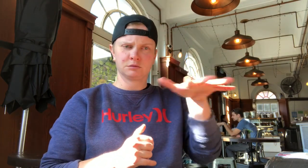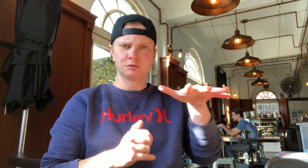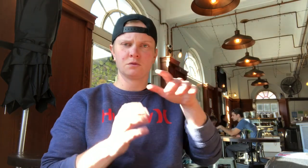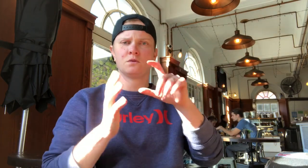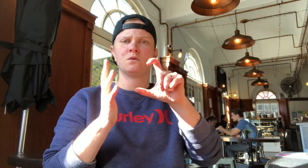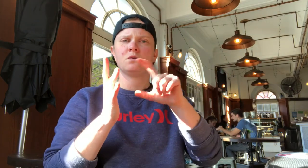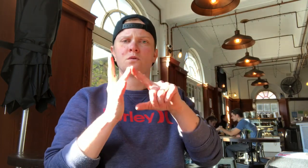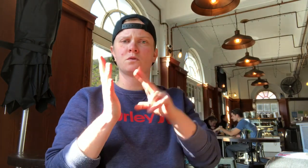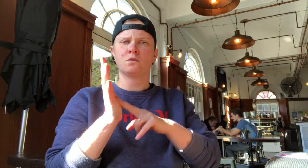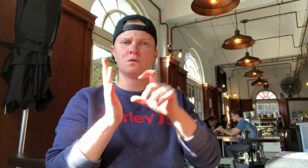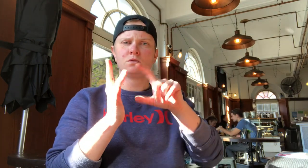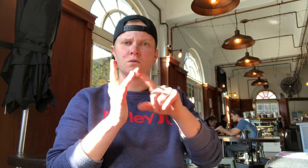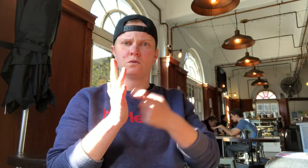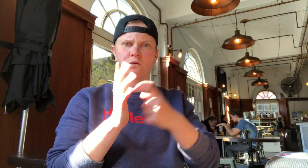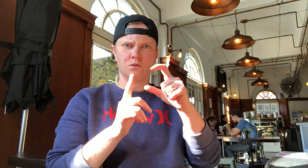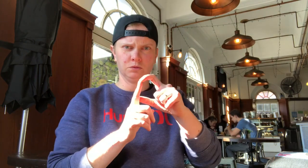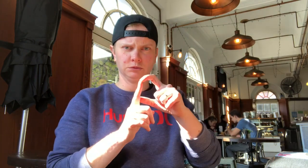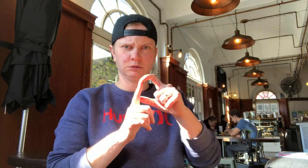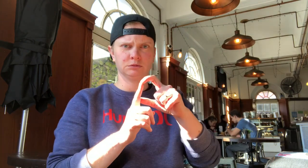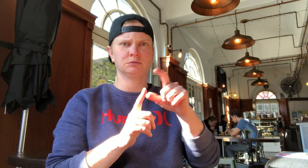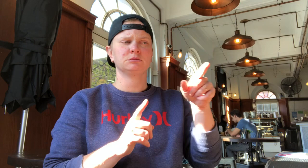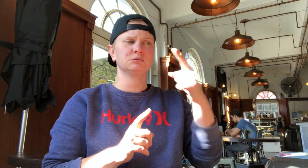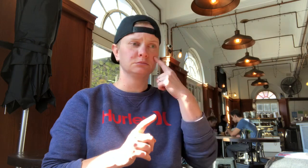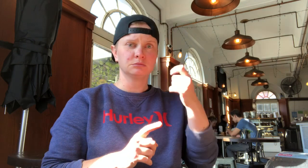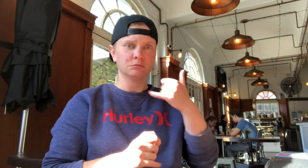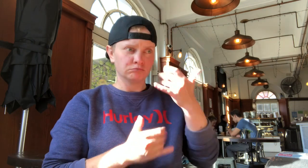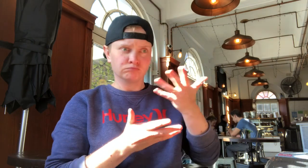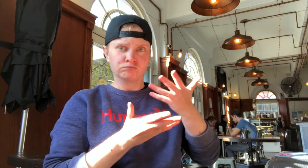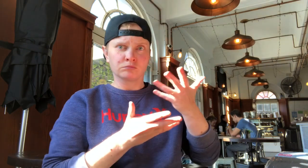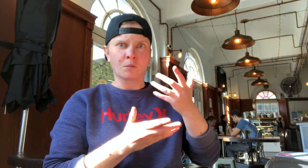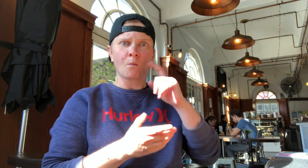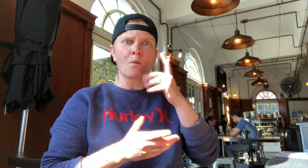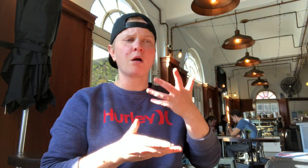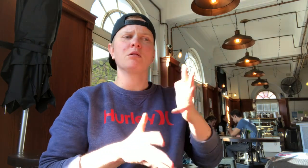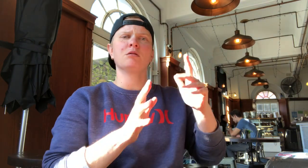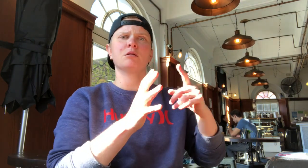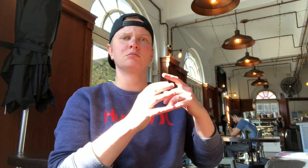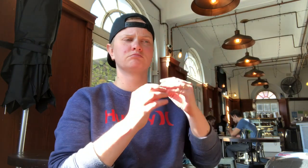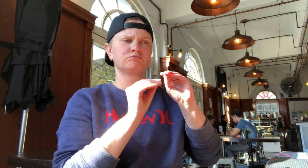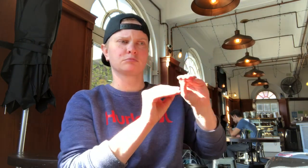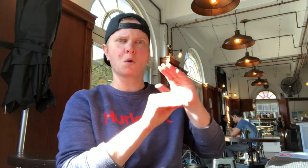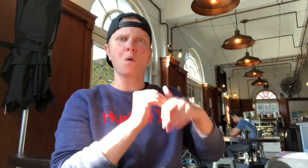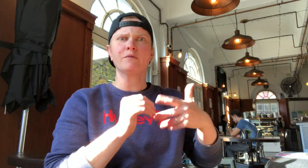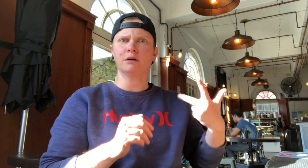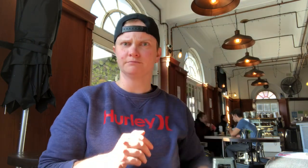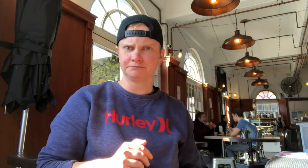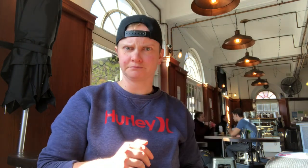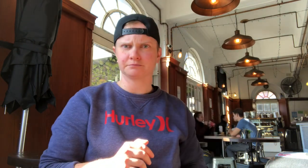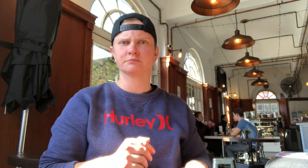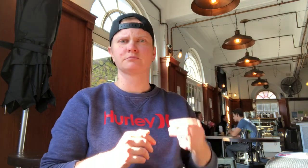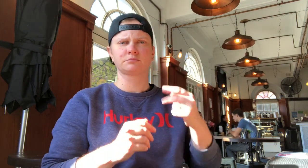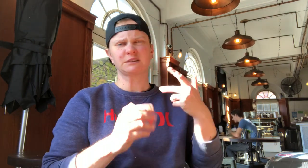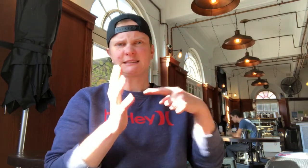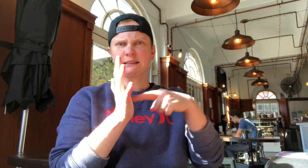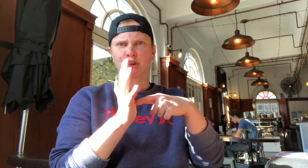Concord Hospital, and she discussed with them who was willing to educate her about testosterone shot